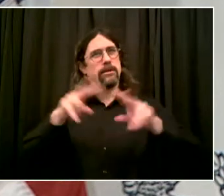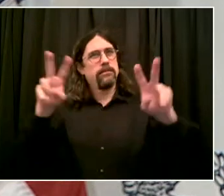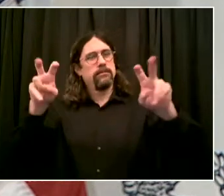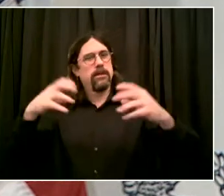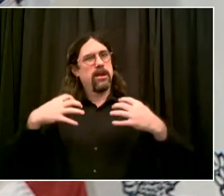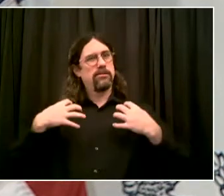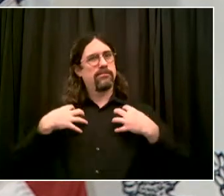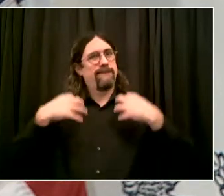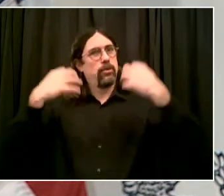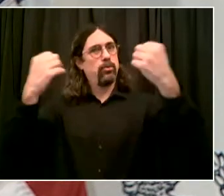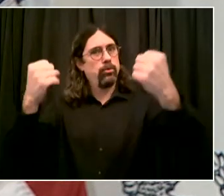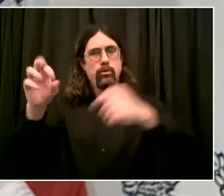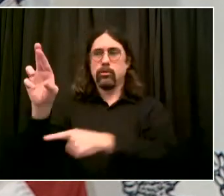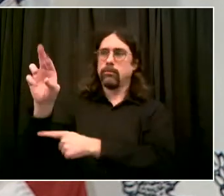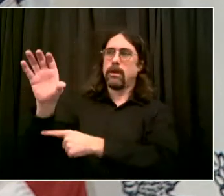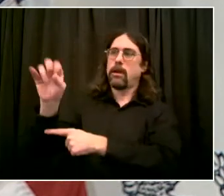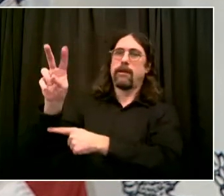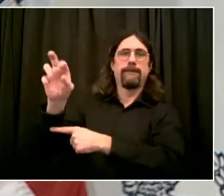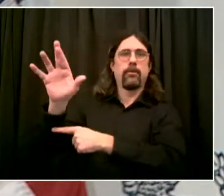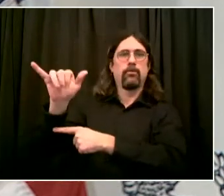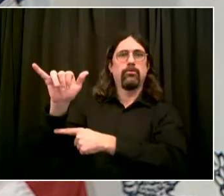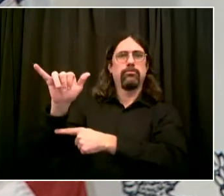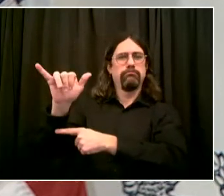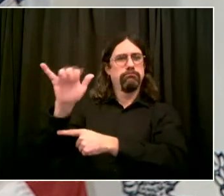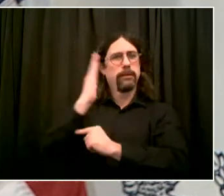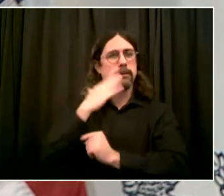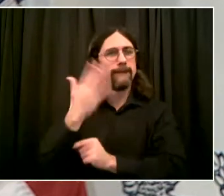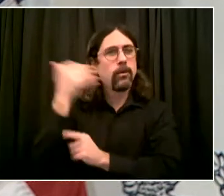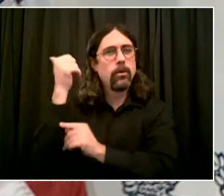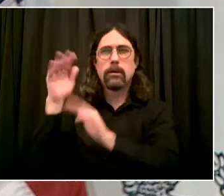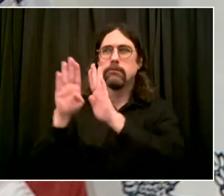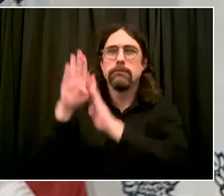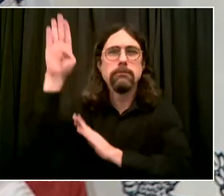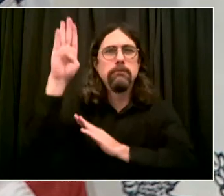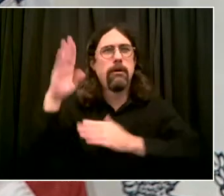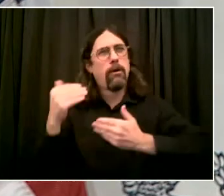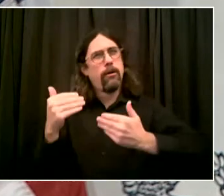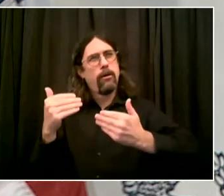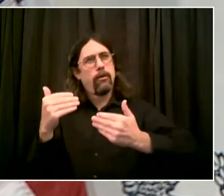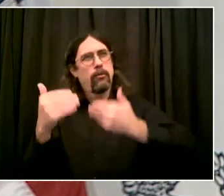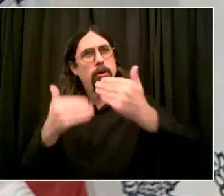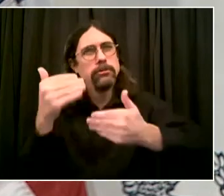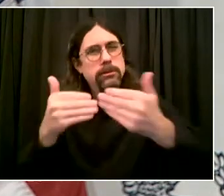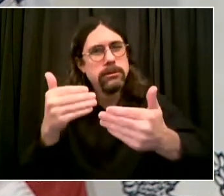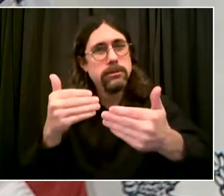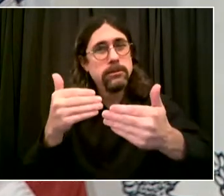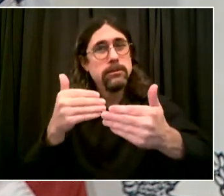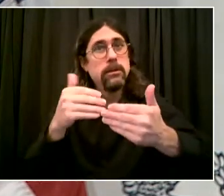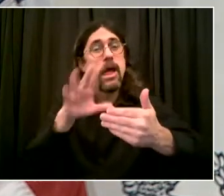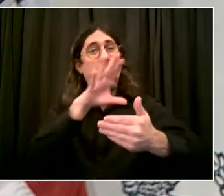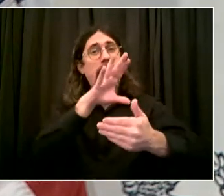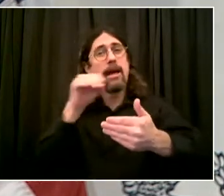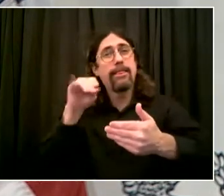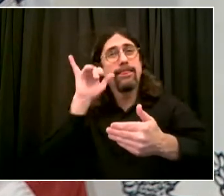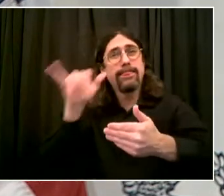STAY IN PLACE IN OUR GOVERNMENT ARE STAGNANT, RECOVERY FOR ALL OF US, INCLUDING